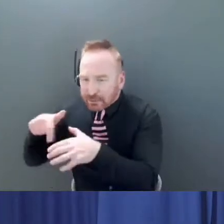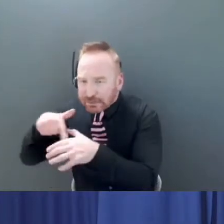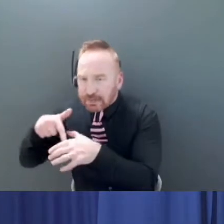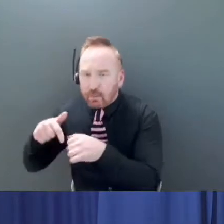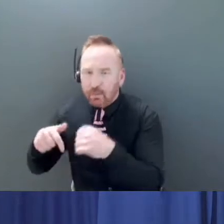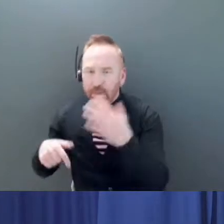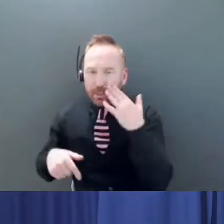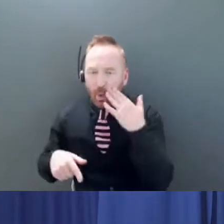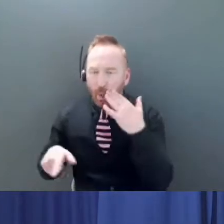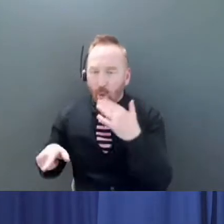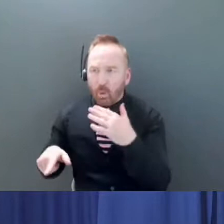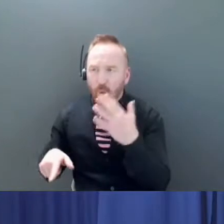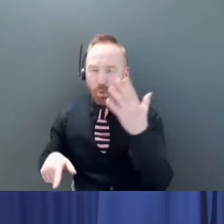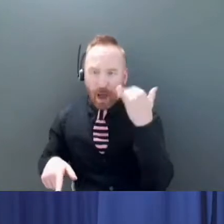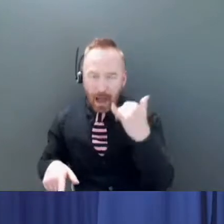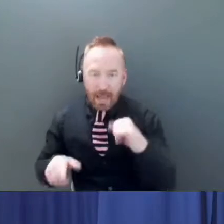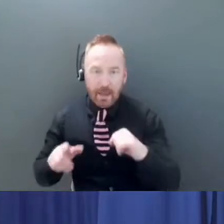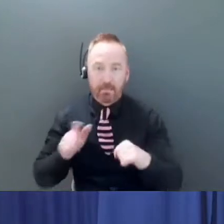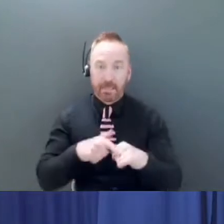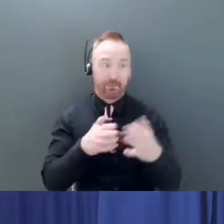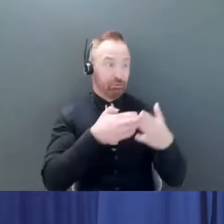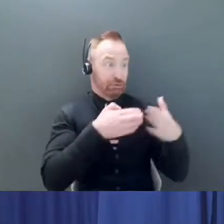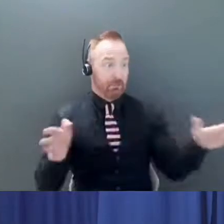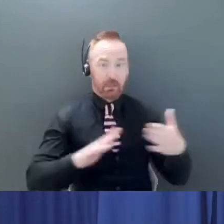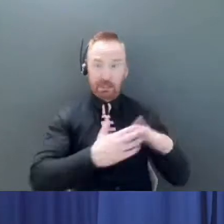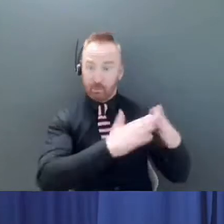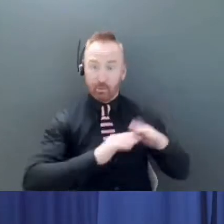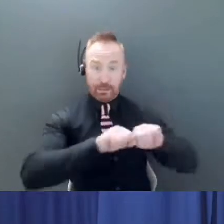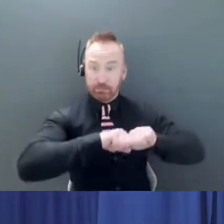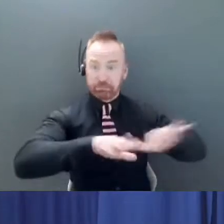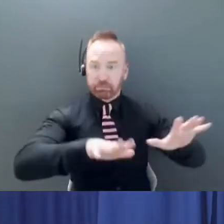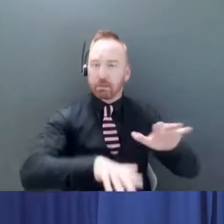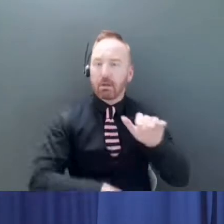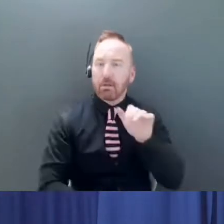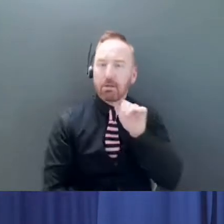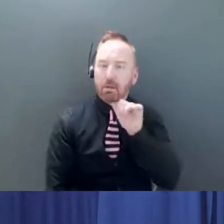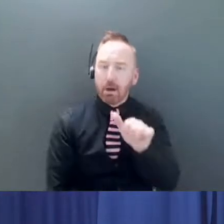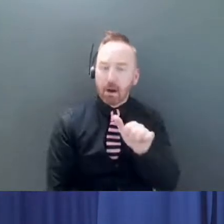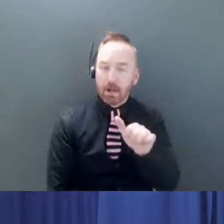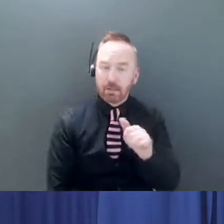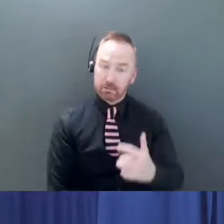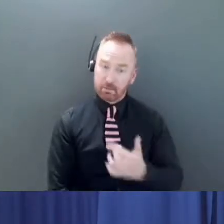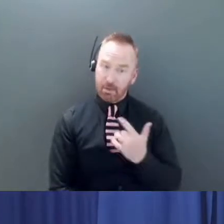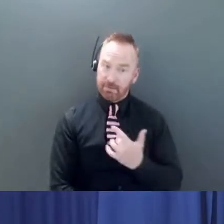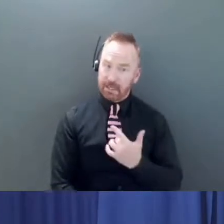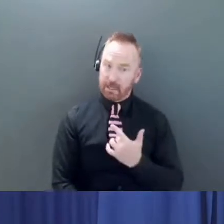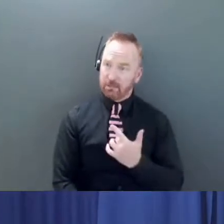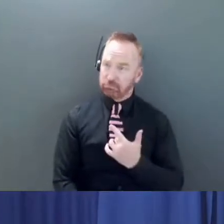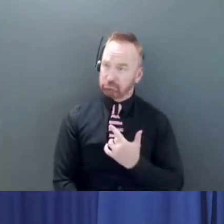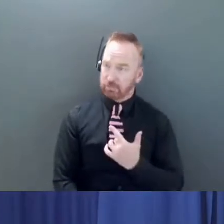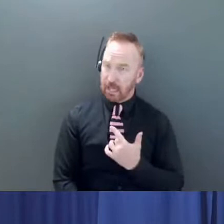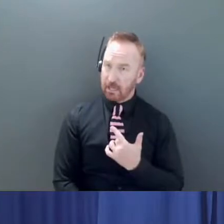random community spread type of transmission. So I feel confident that we are in a better place than we were a